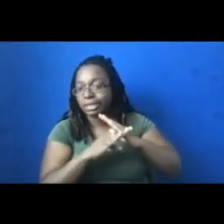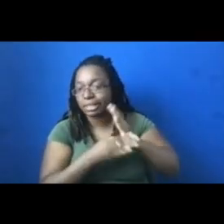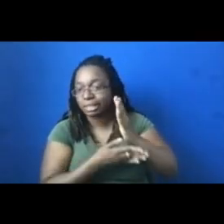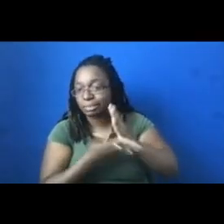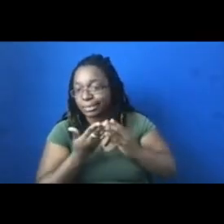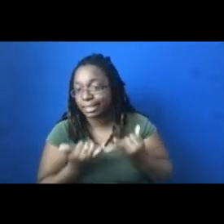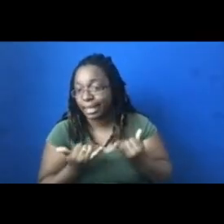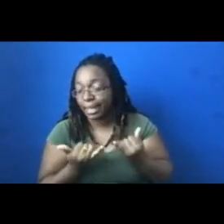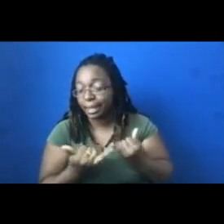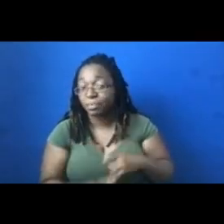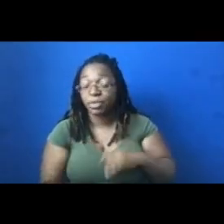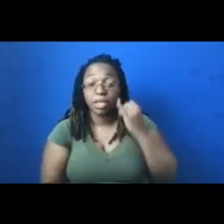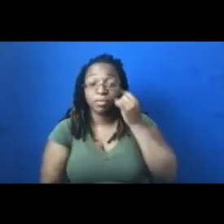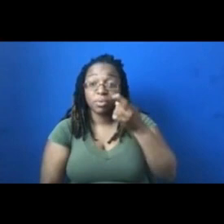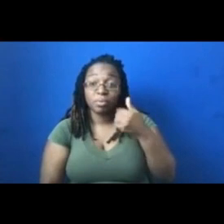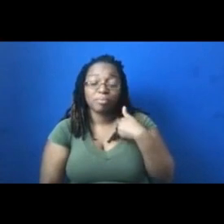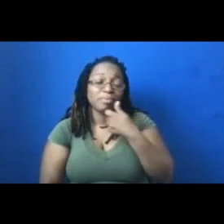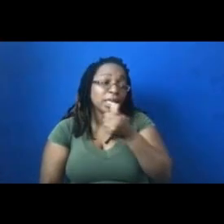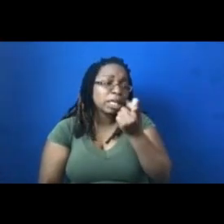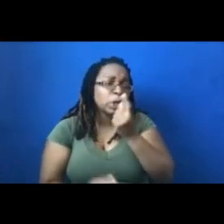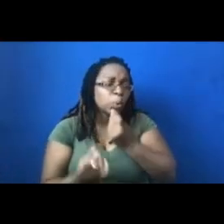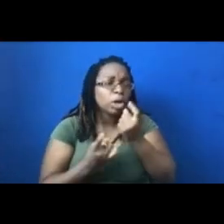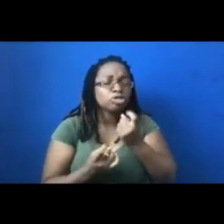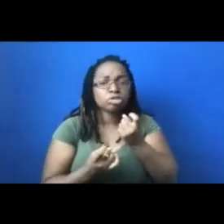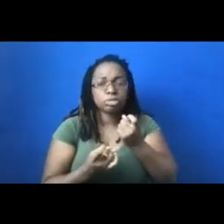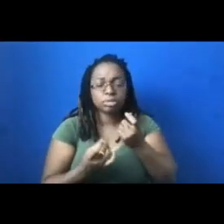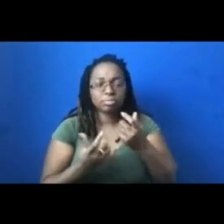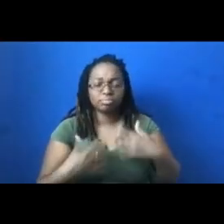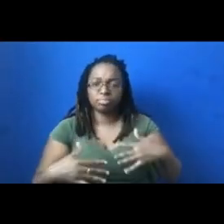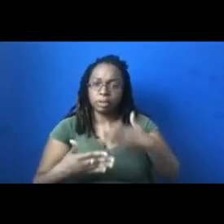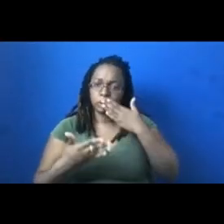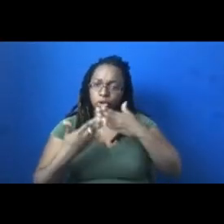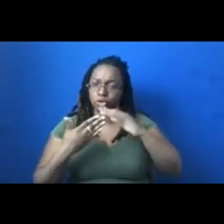you have questions about what is a good job, I'll refer you back